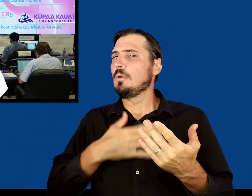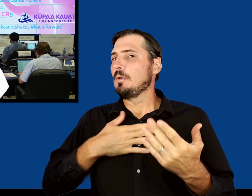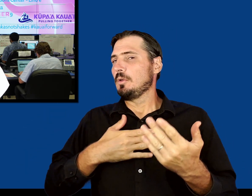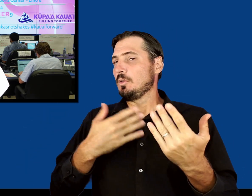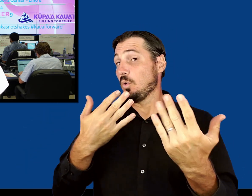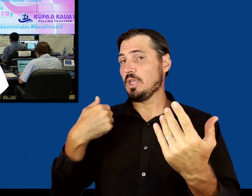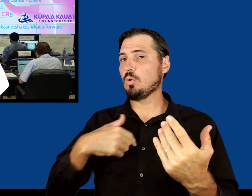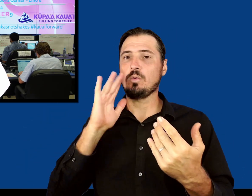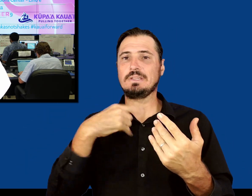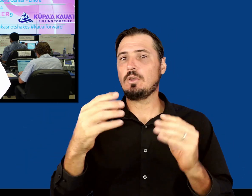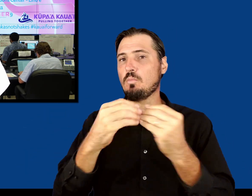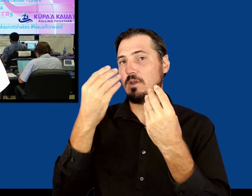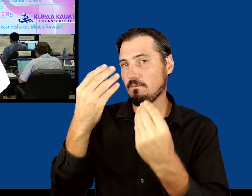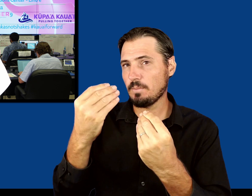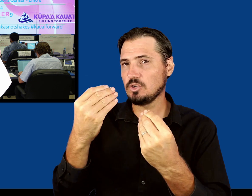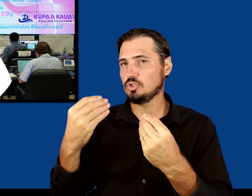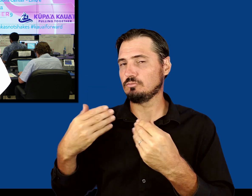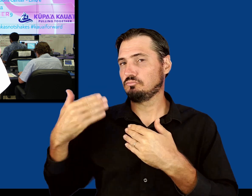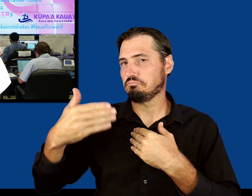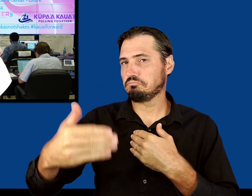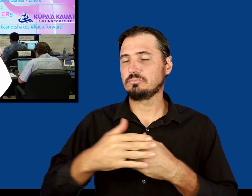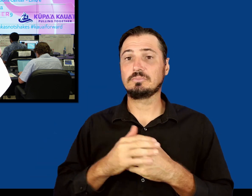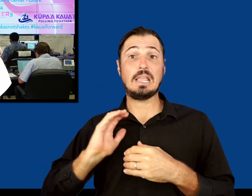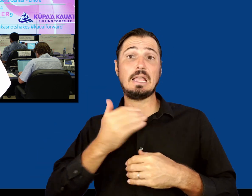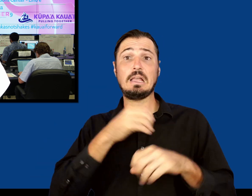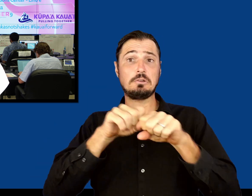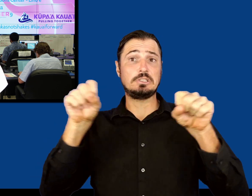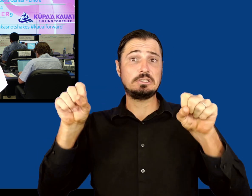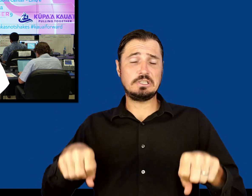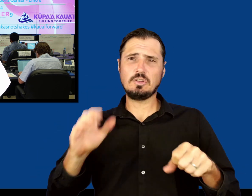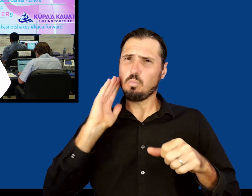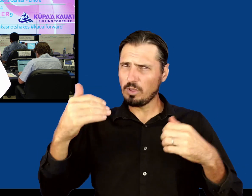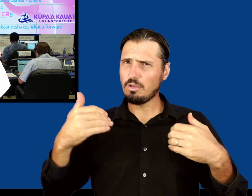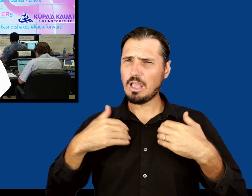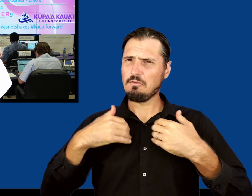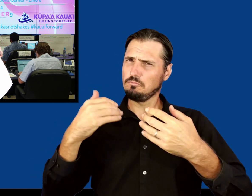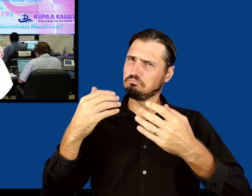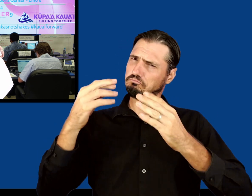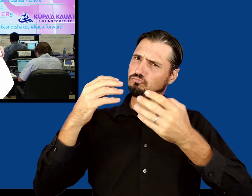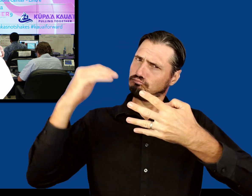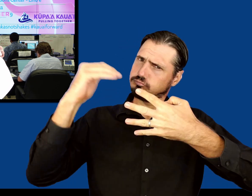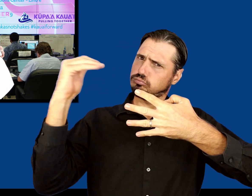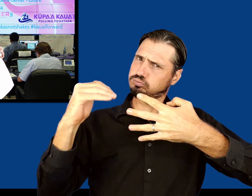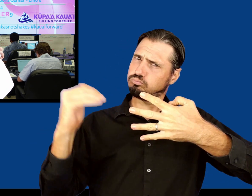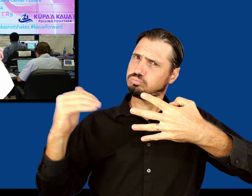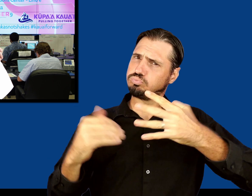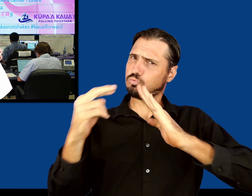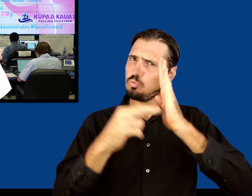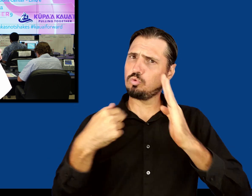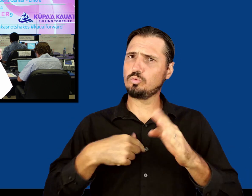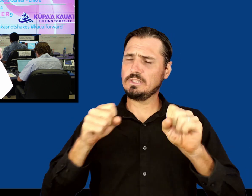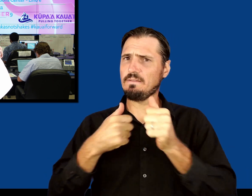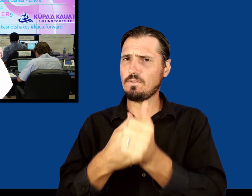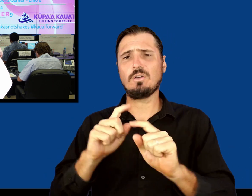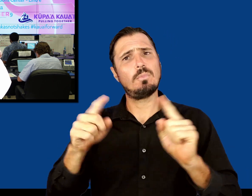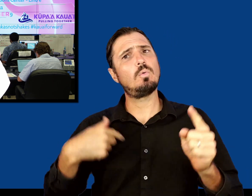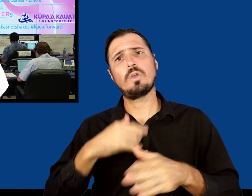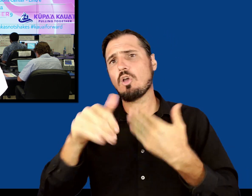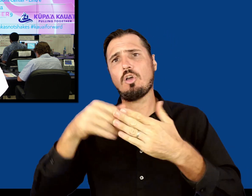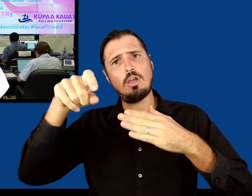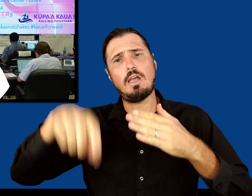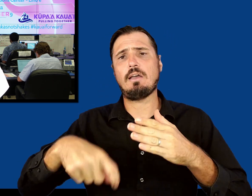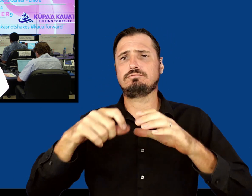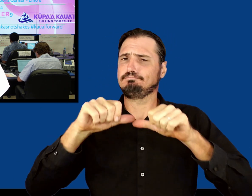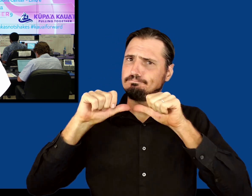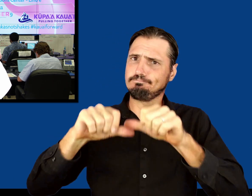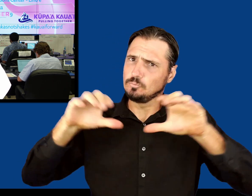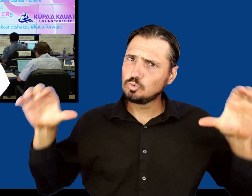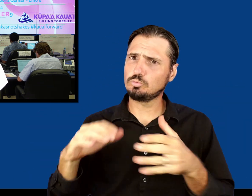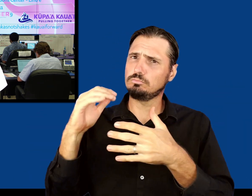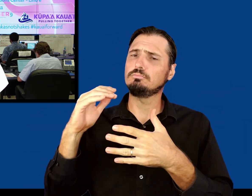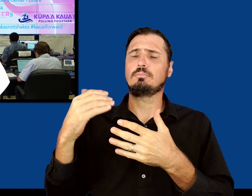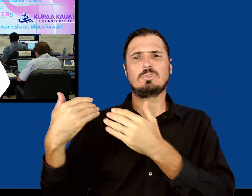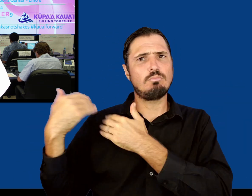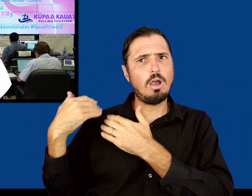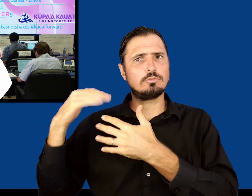While our tiered system creates a framework for us to follow, we all have the same goal to remain in our current Tier 4 so we can avoid re-instating more restrictive measures. That responsibility